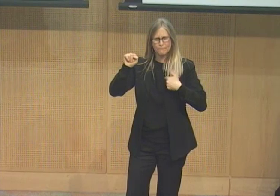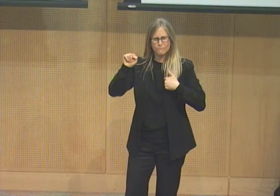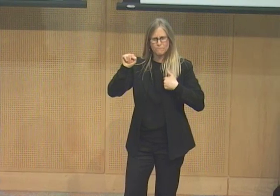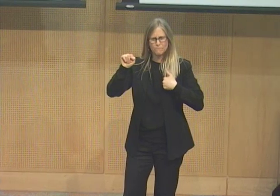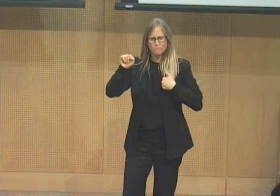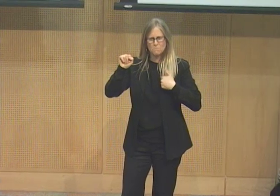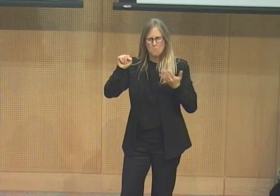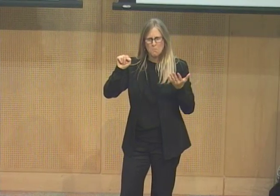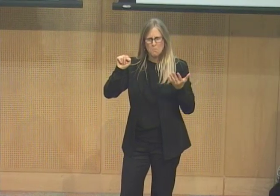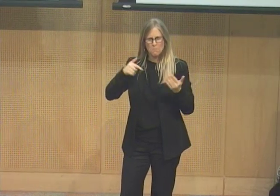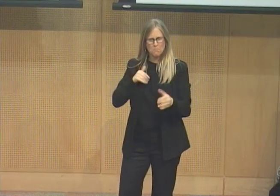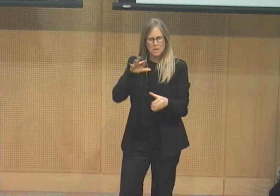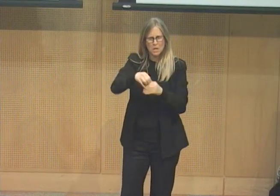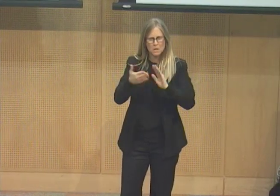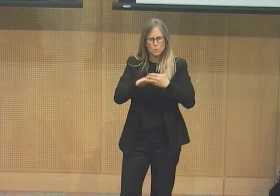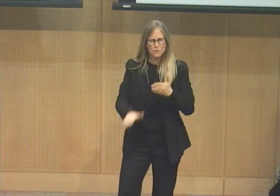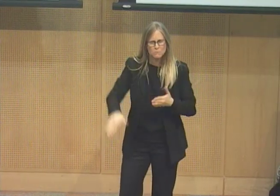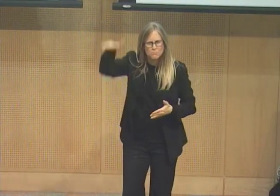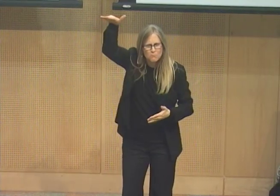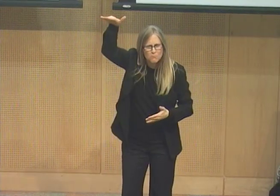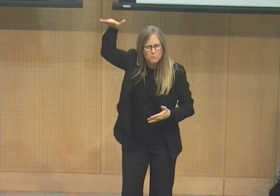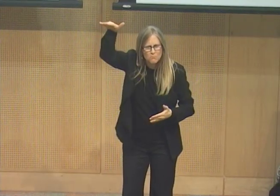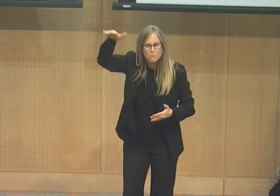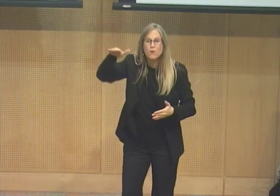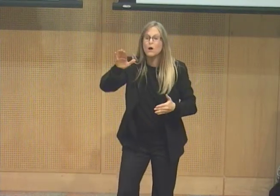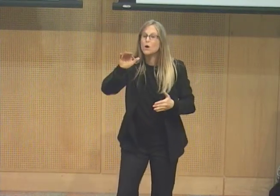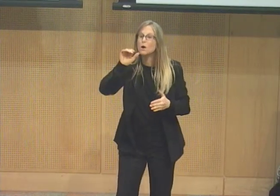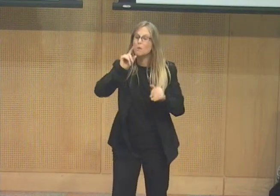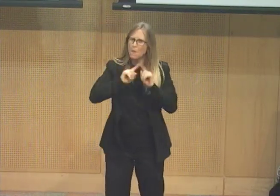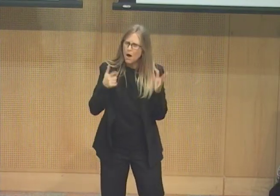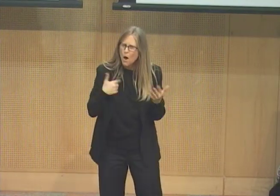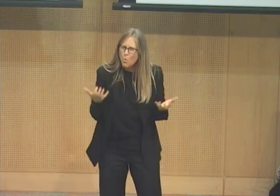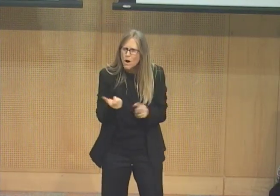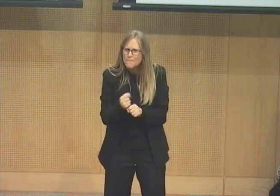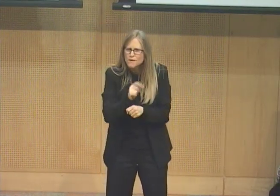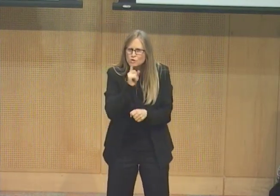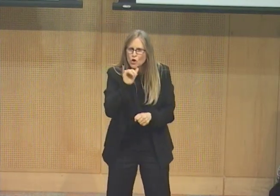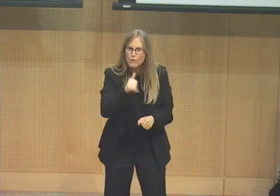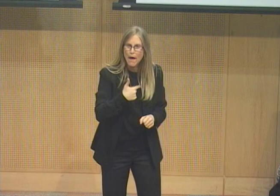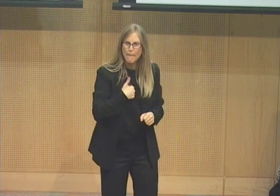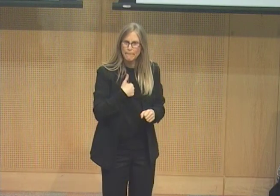is that I have my own personal bias-- I was born and raised in the Deaf community--